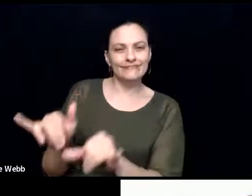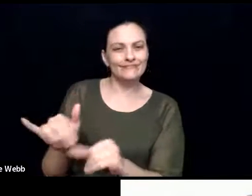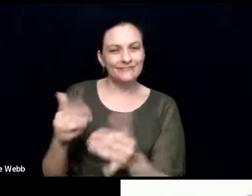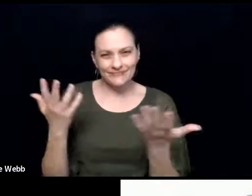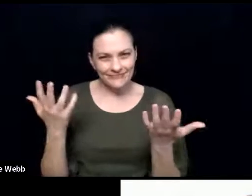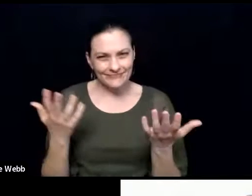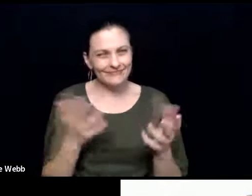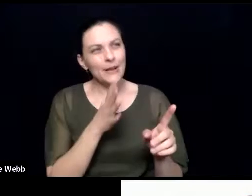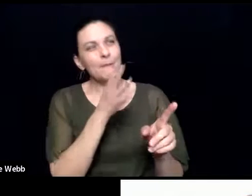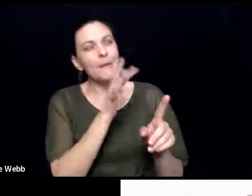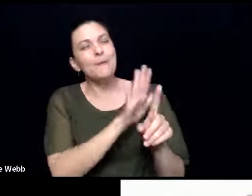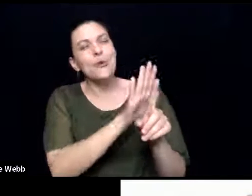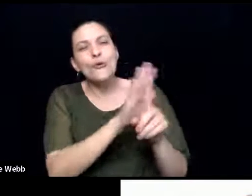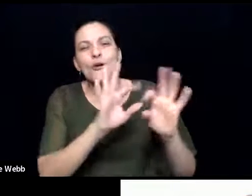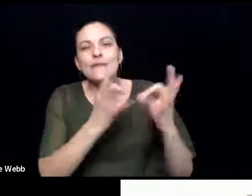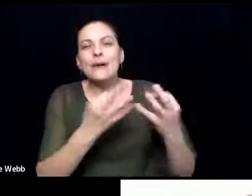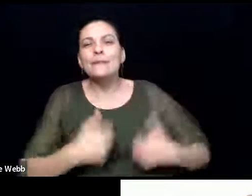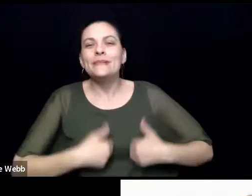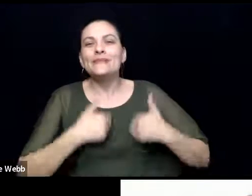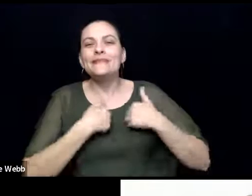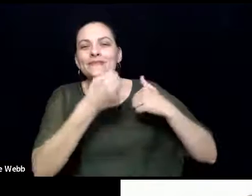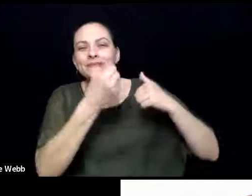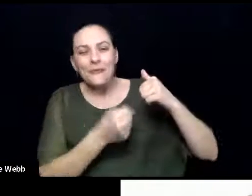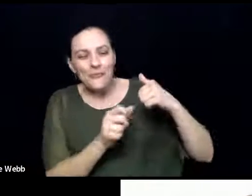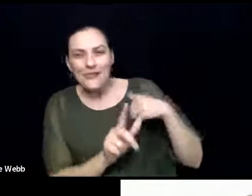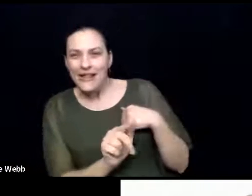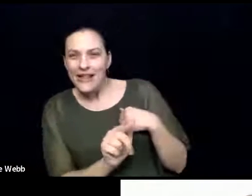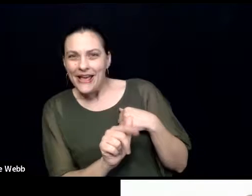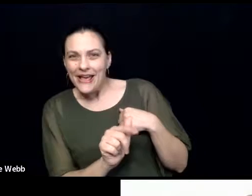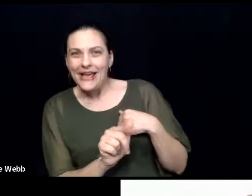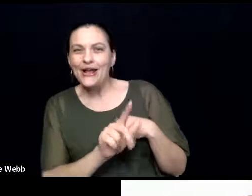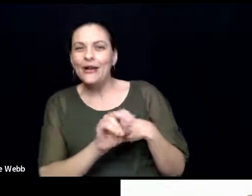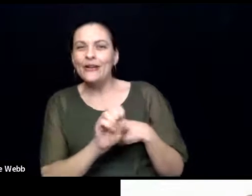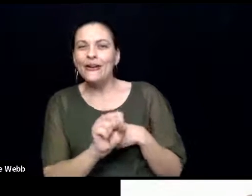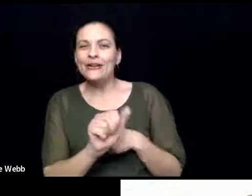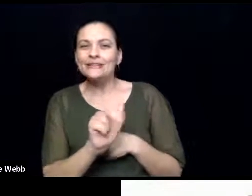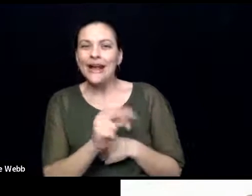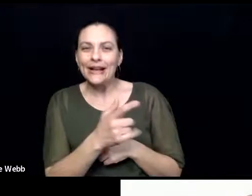Los Angeles or my father's family in Pittsburgh and part of that was we were a huge family, and